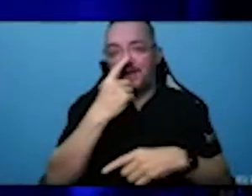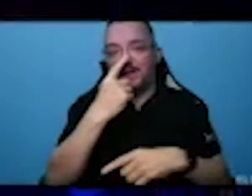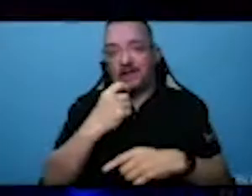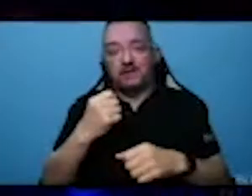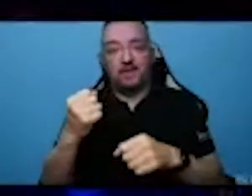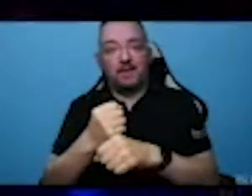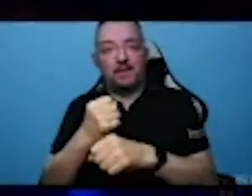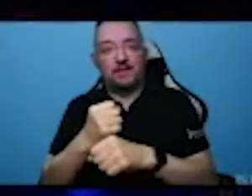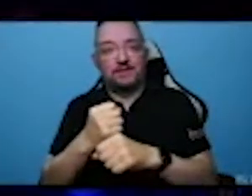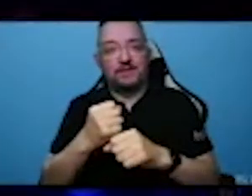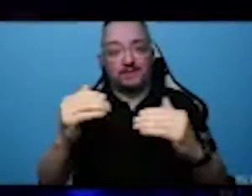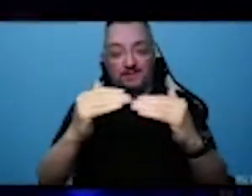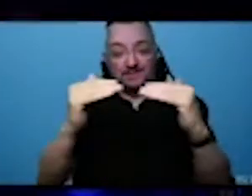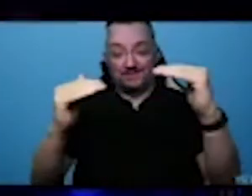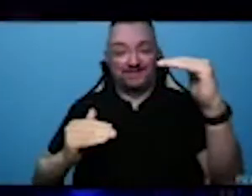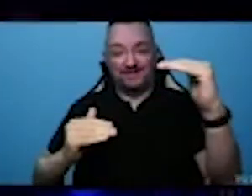that properly - injustice and inequality.